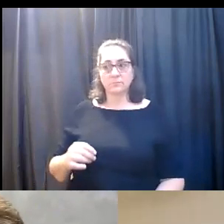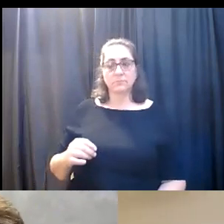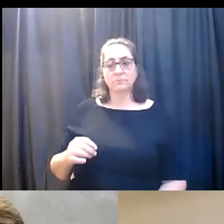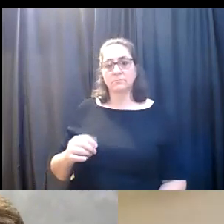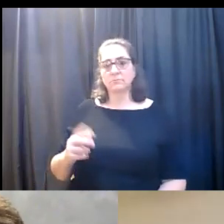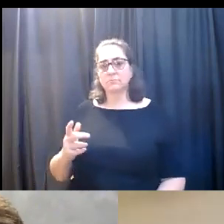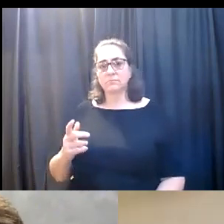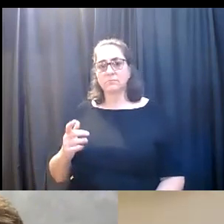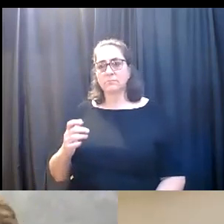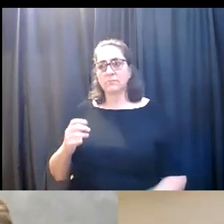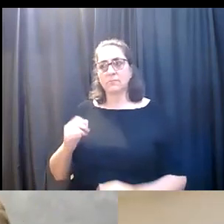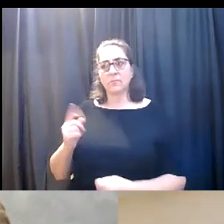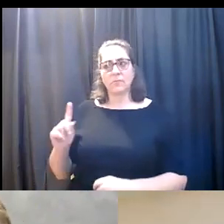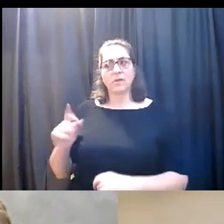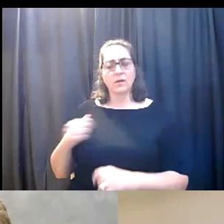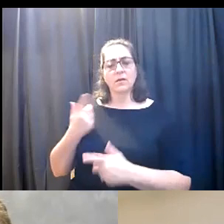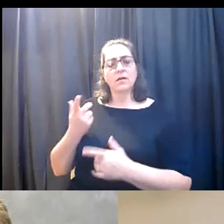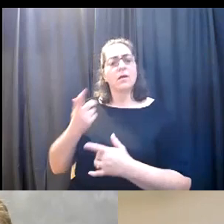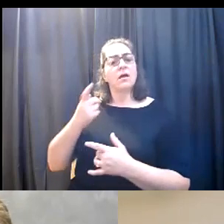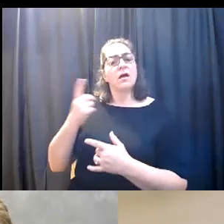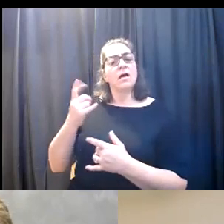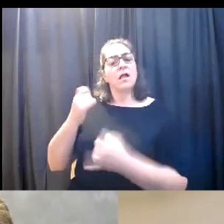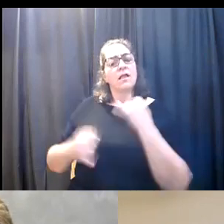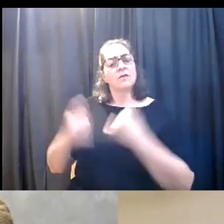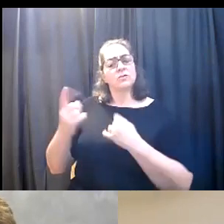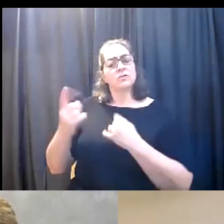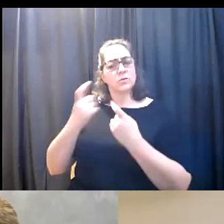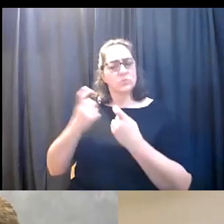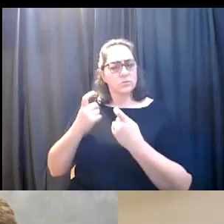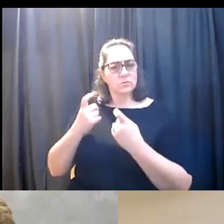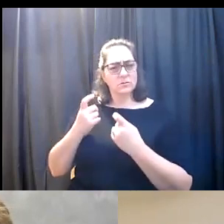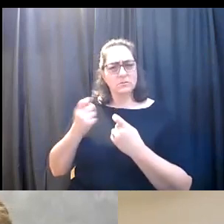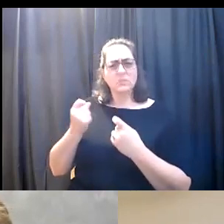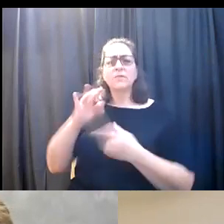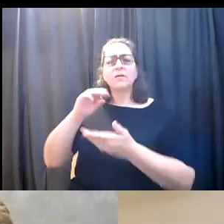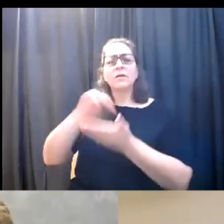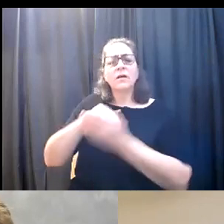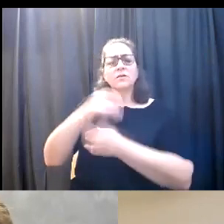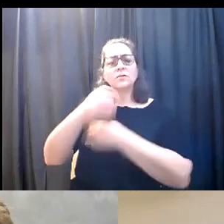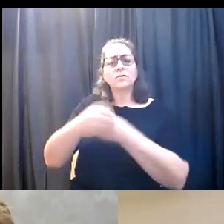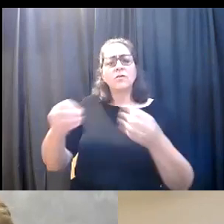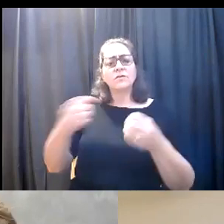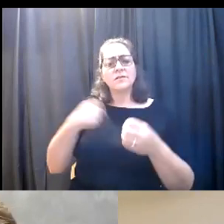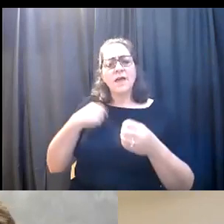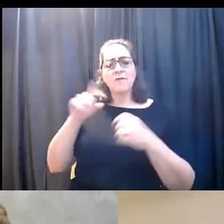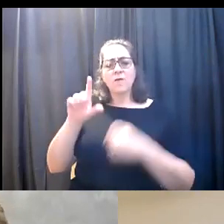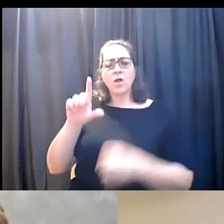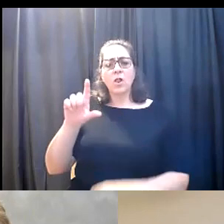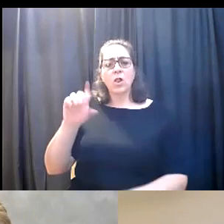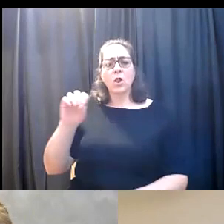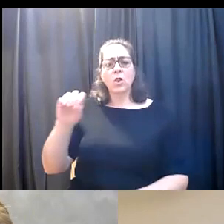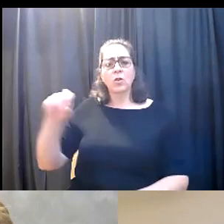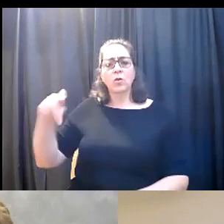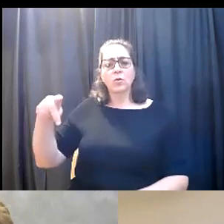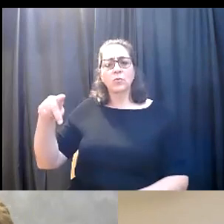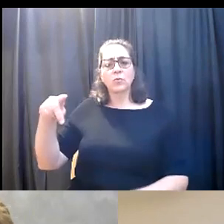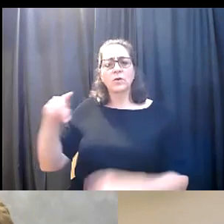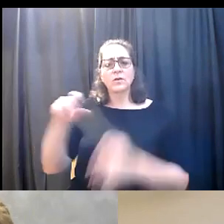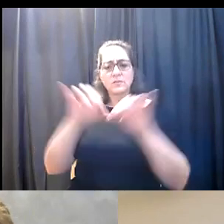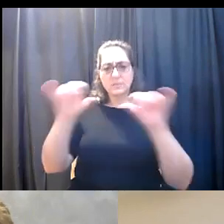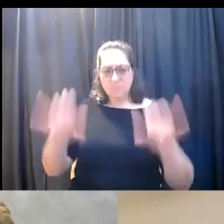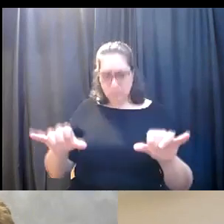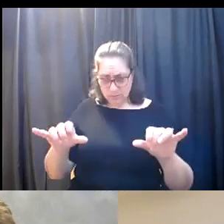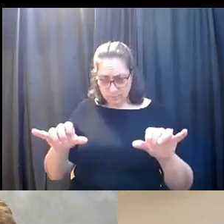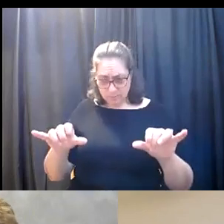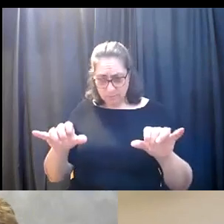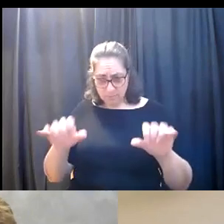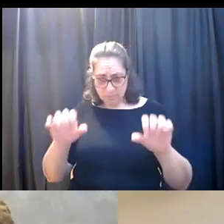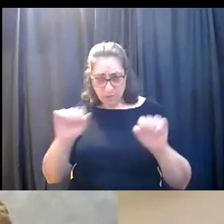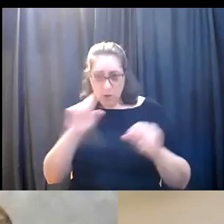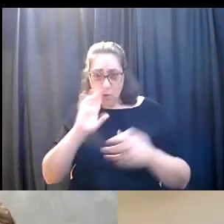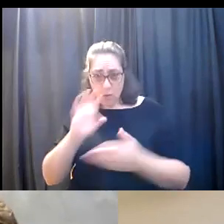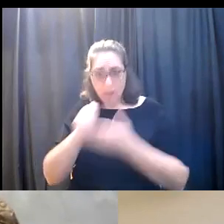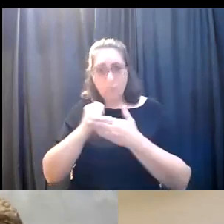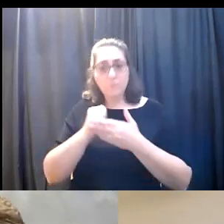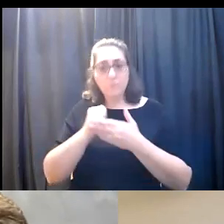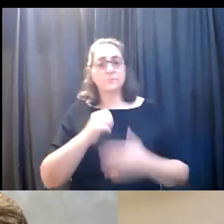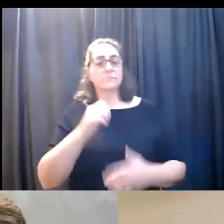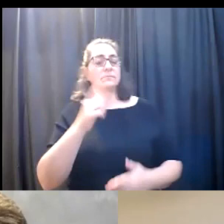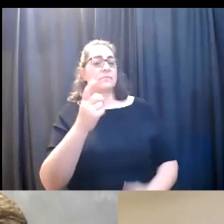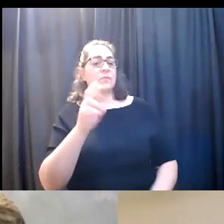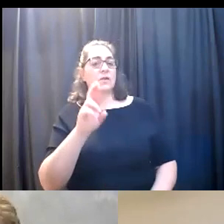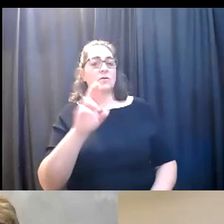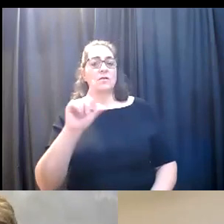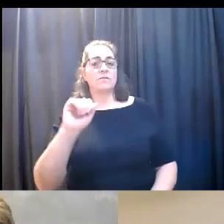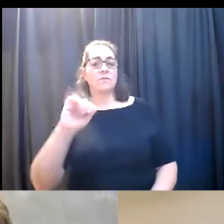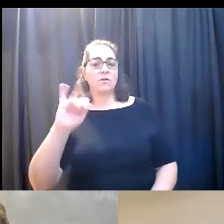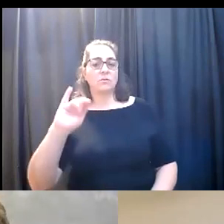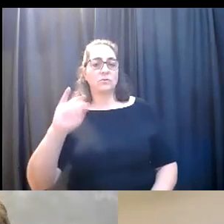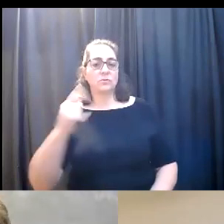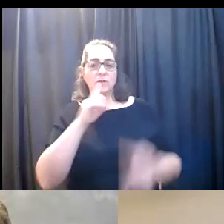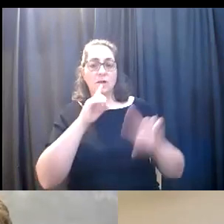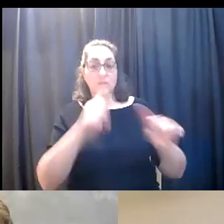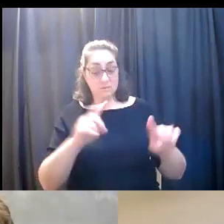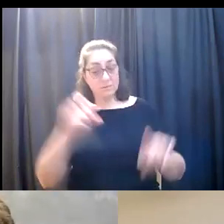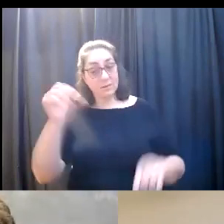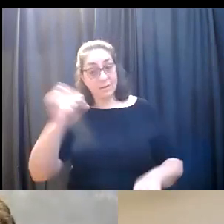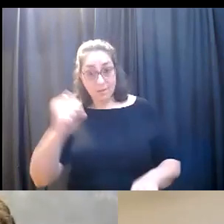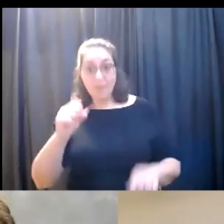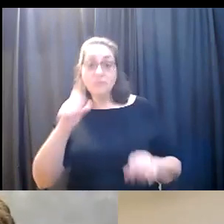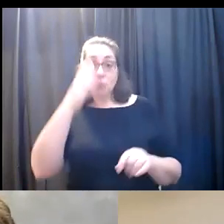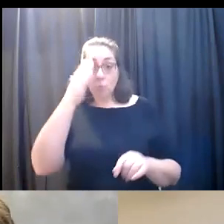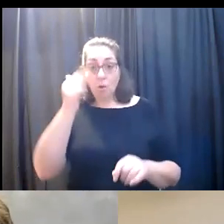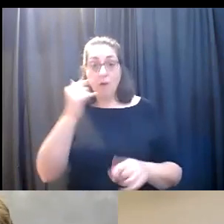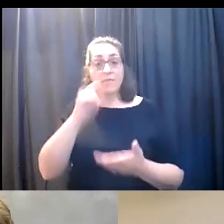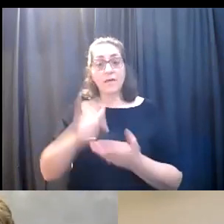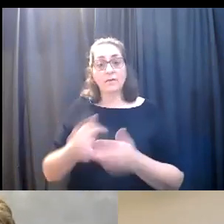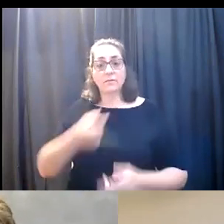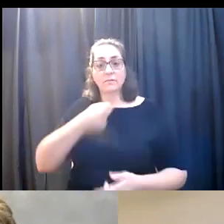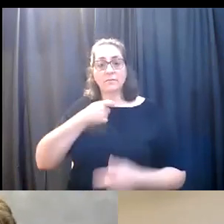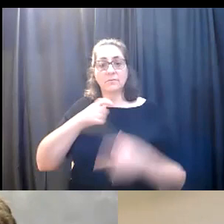they should not be used alone, when there's a known exposure to COVID-19, so this is one